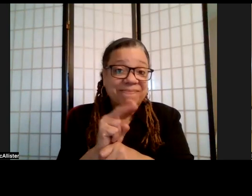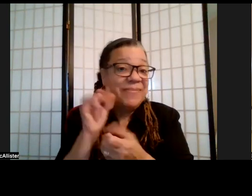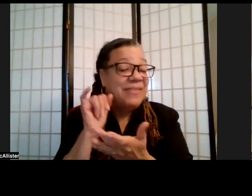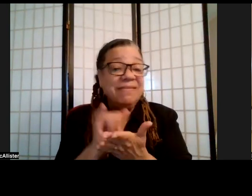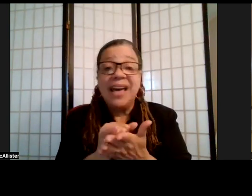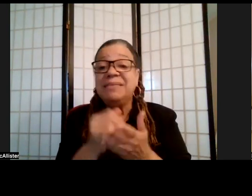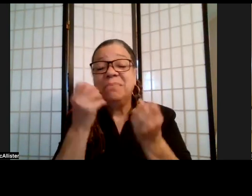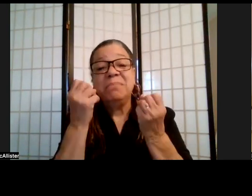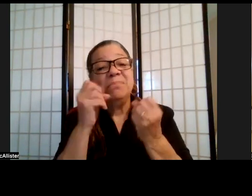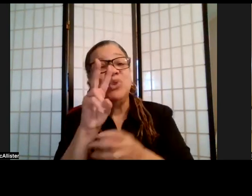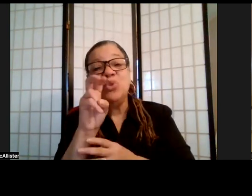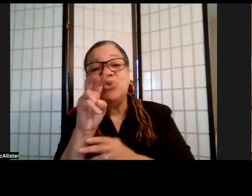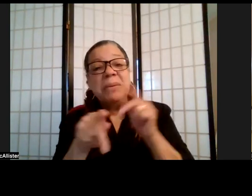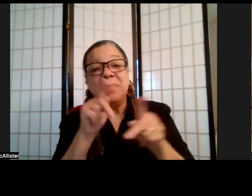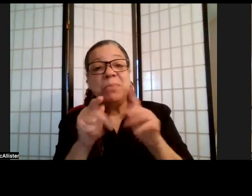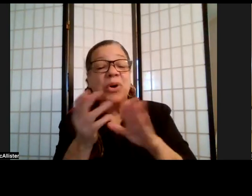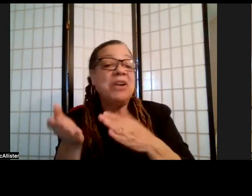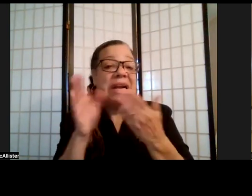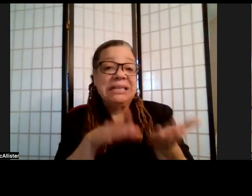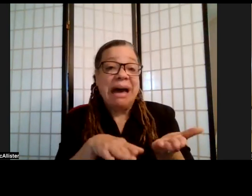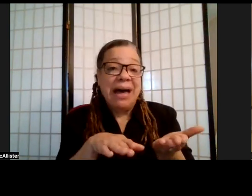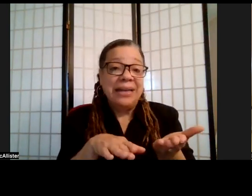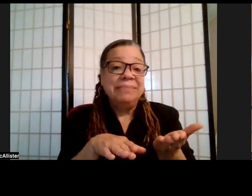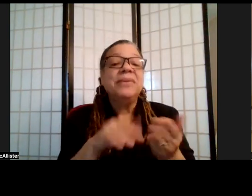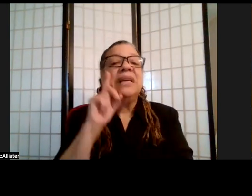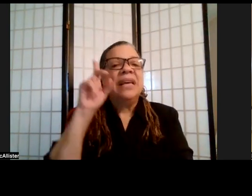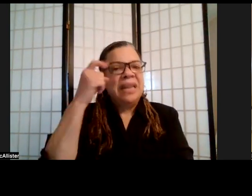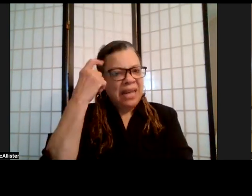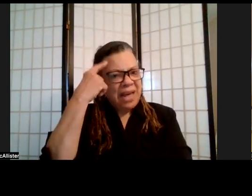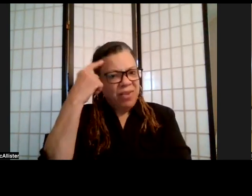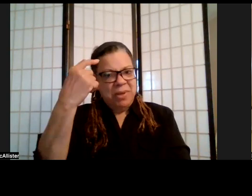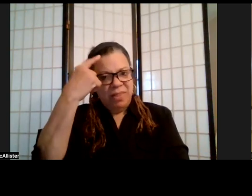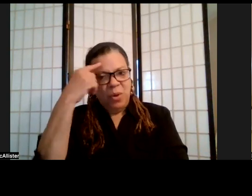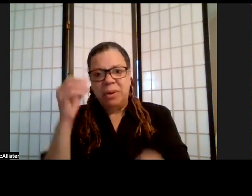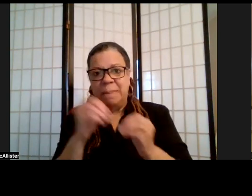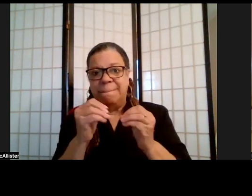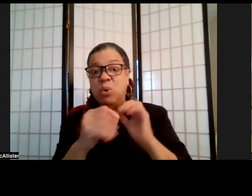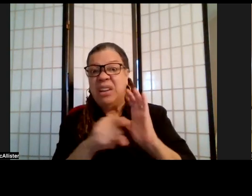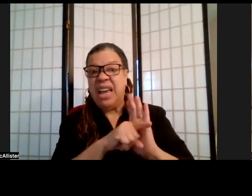of more than 200 people in Pakistan, the government officials were fearful of more negative publicity, so they swiftly blamed the